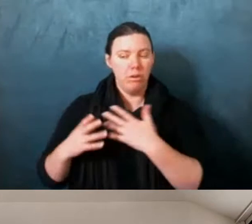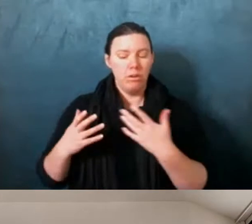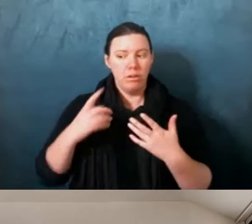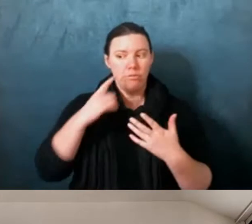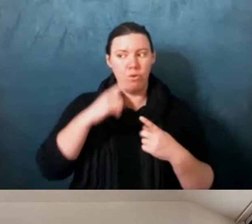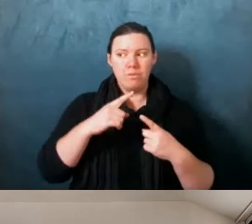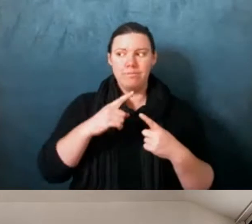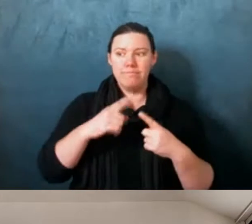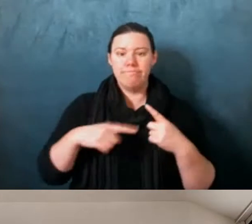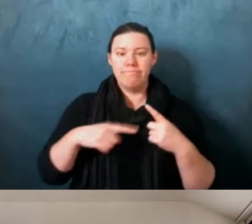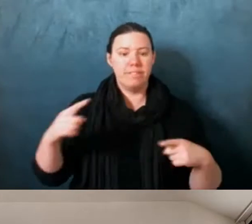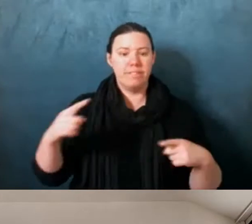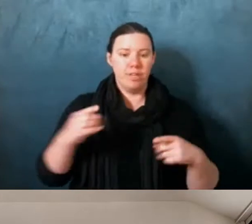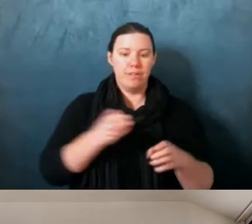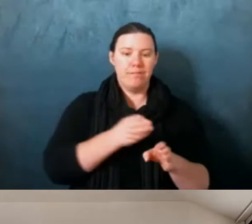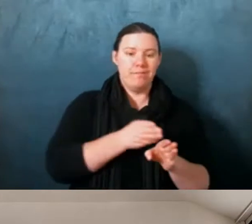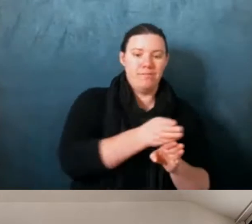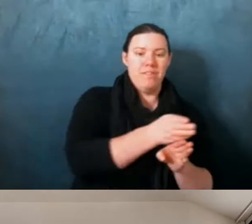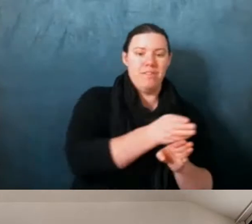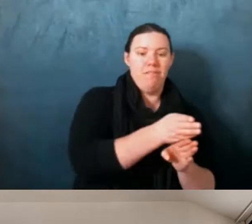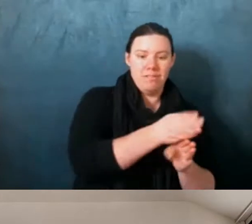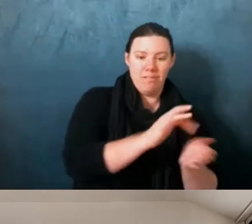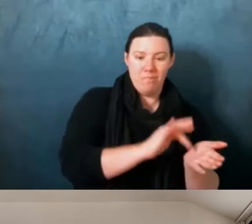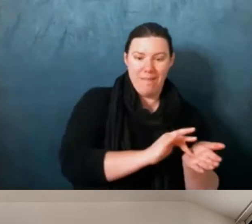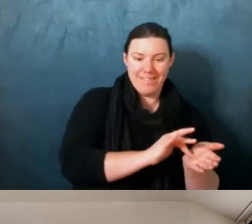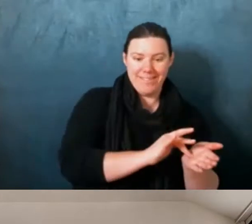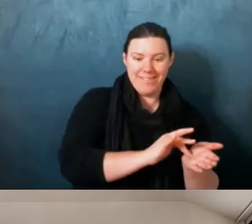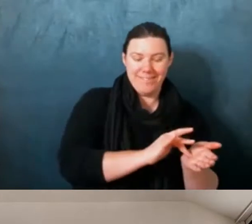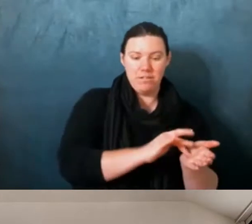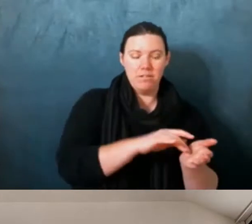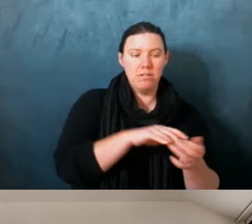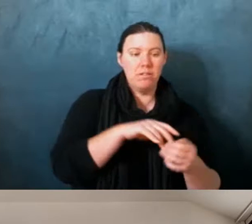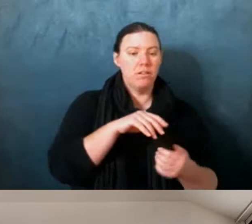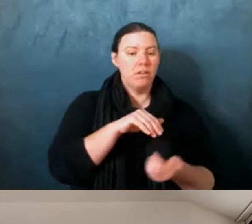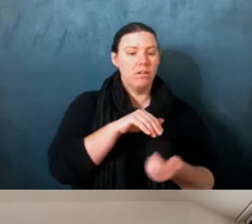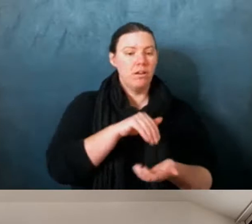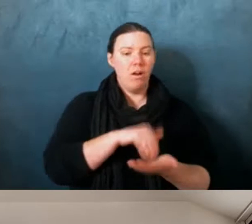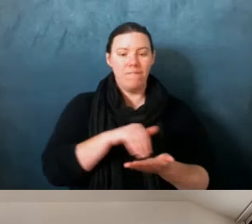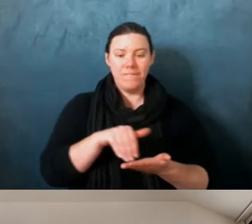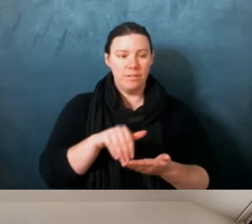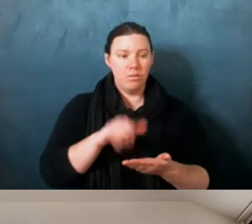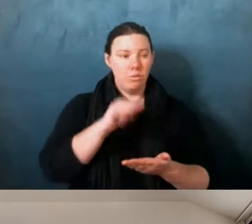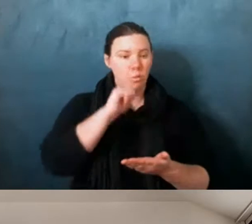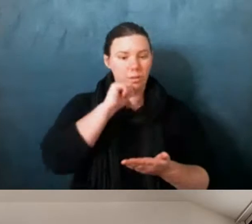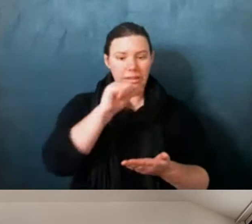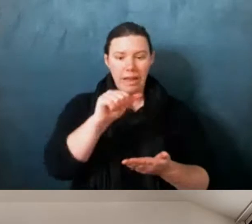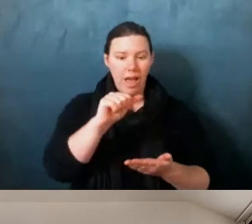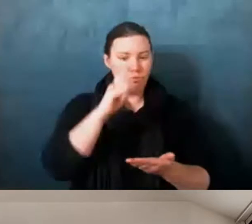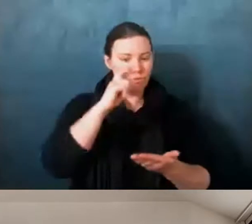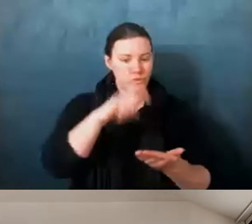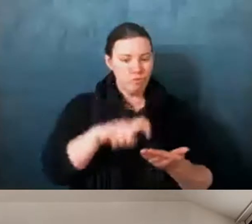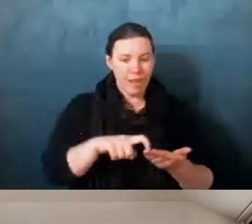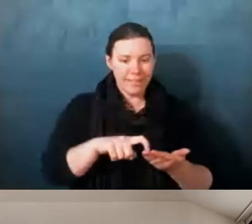that don't recognize the issues with people that have comorbidities have.